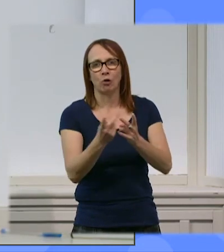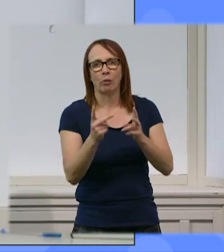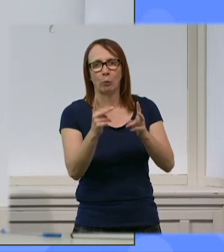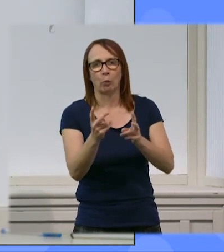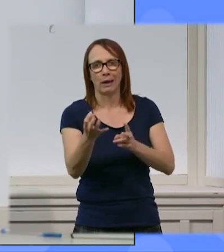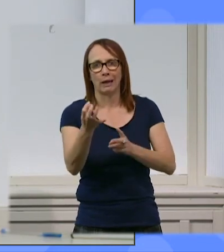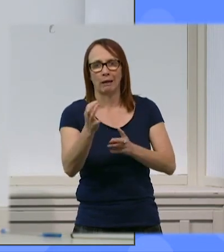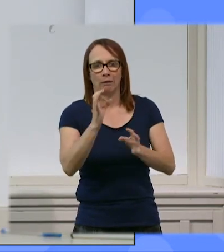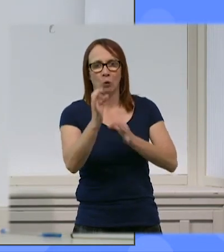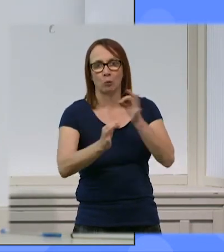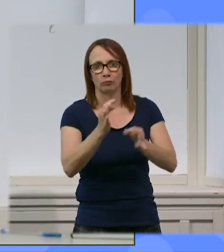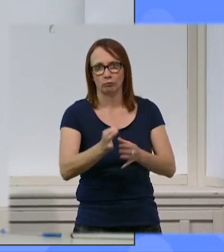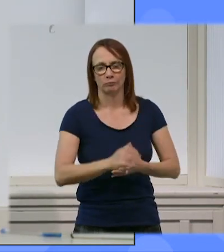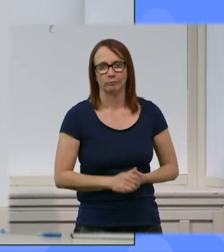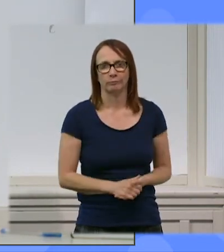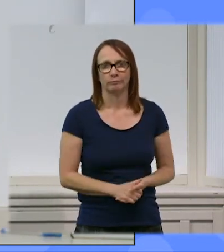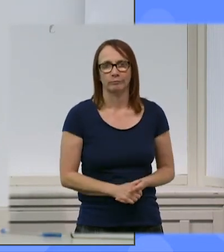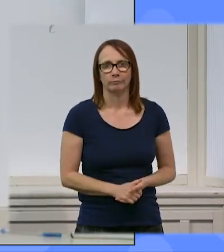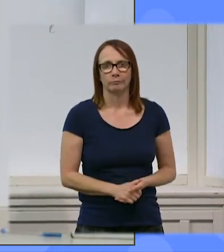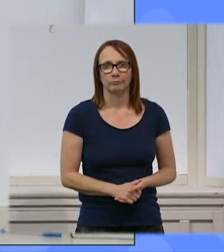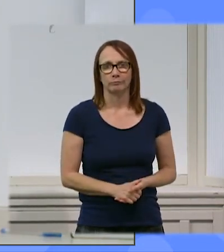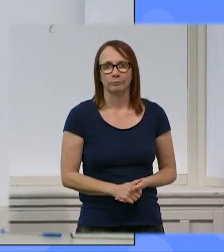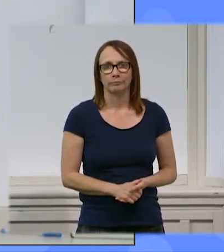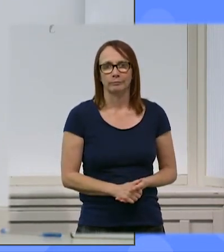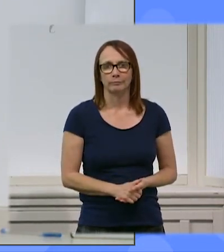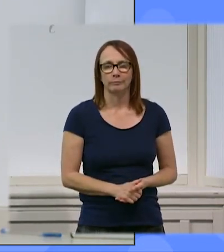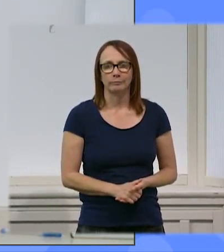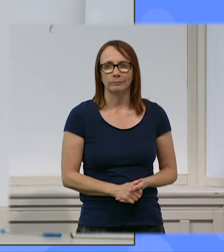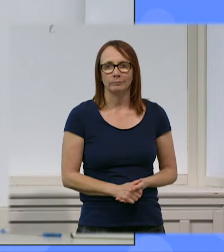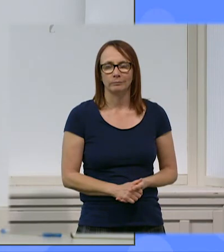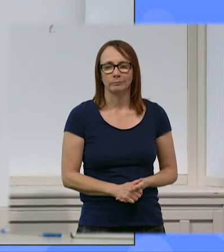arise to them so following that and you'll have a chance to delivery it on